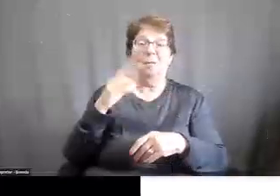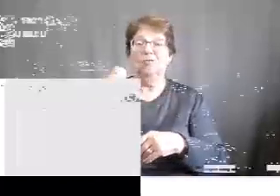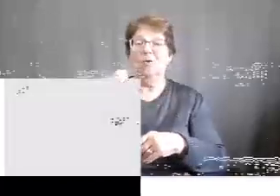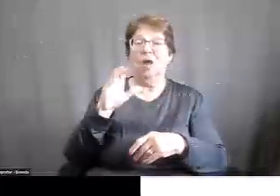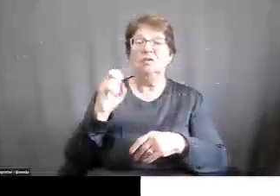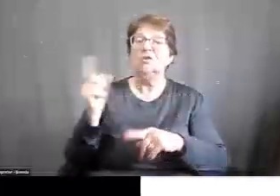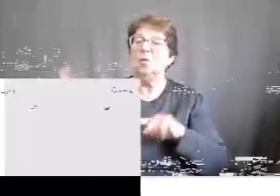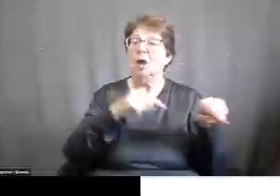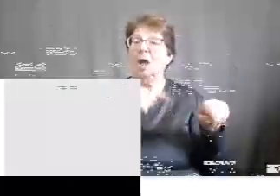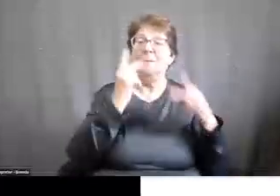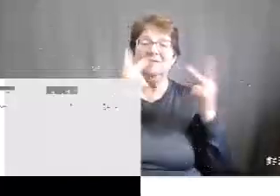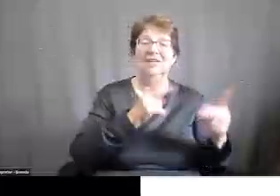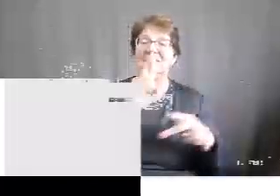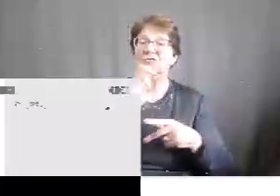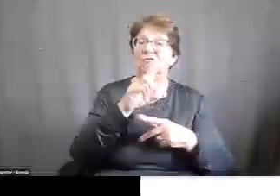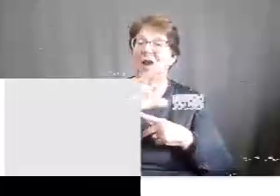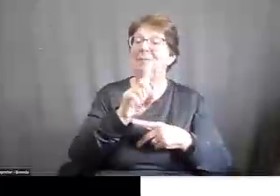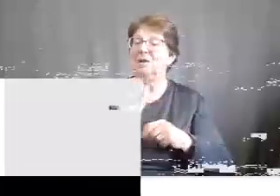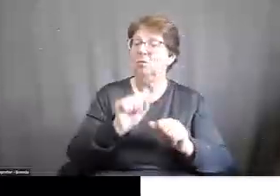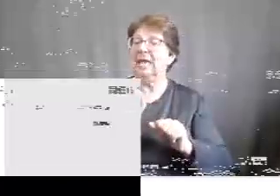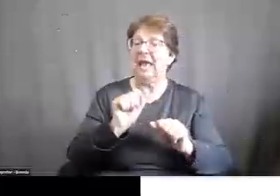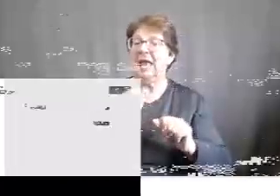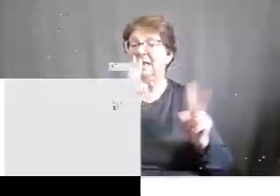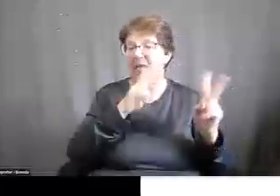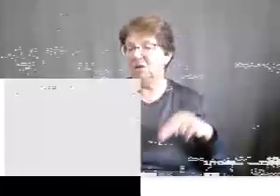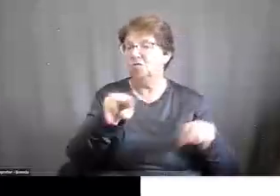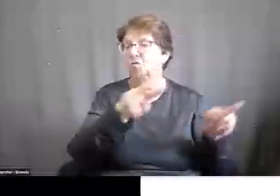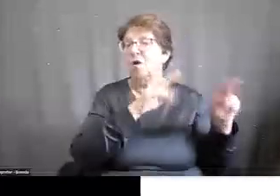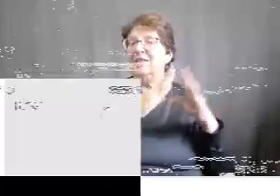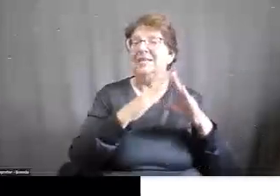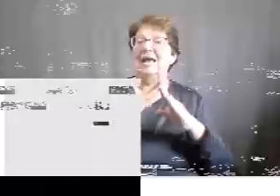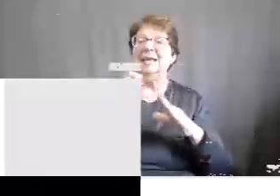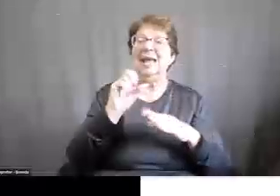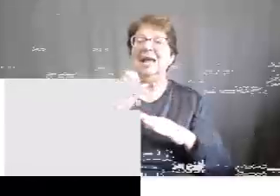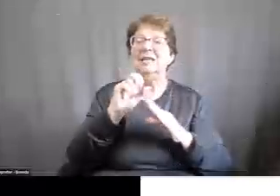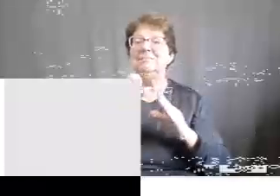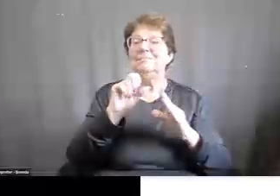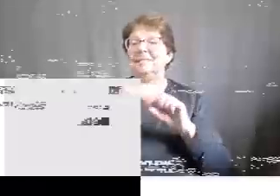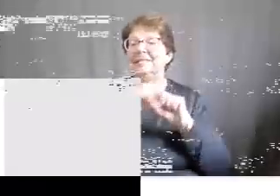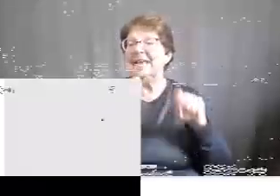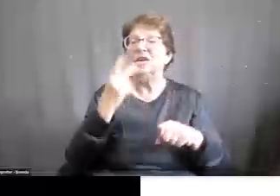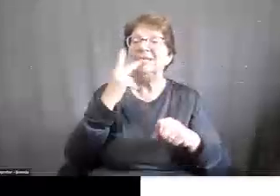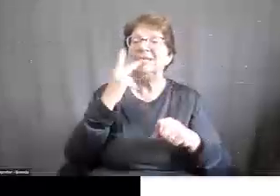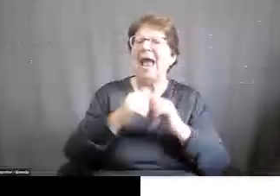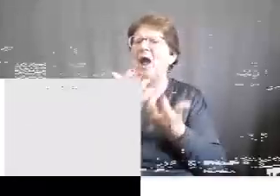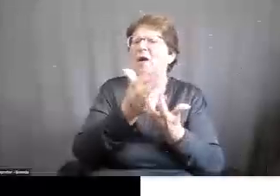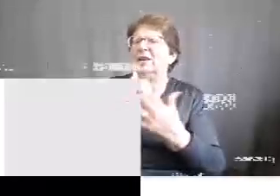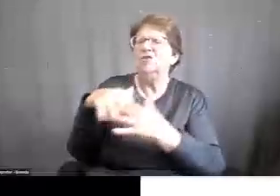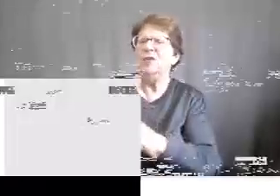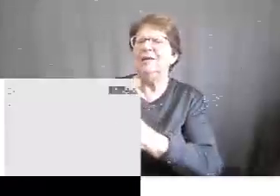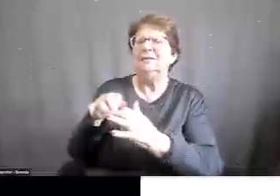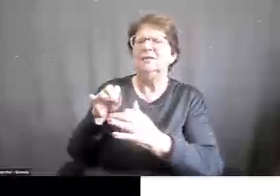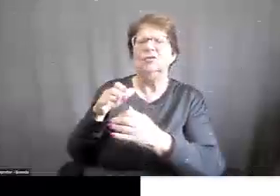Boardroom: take a tour of downtown station, and you can take a look and see how it kind of integrates into the neighborhood without parking. That's…